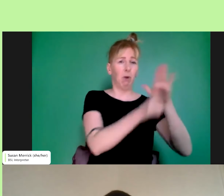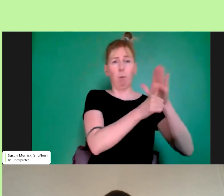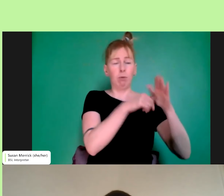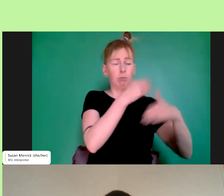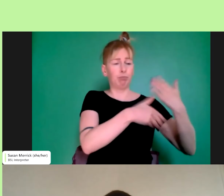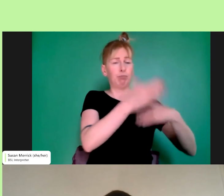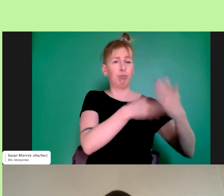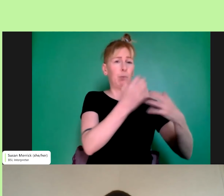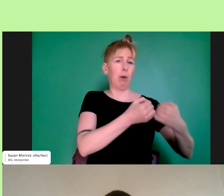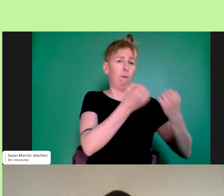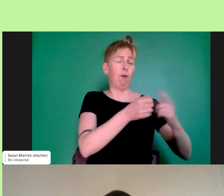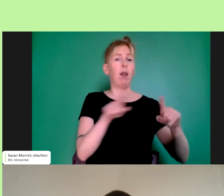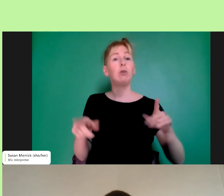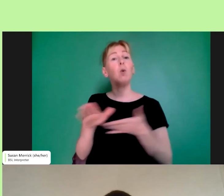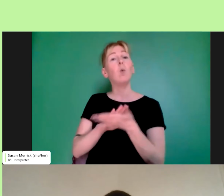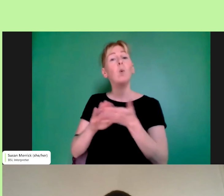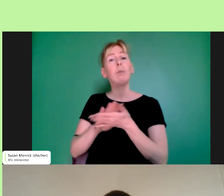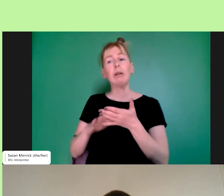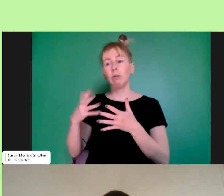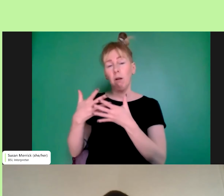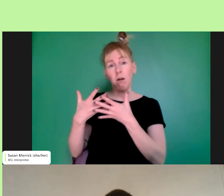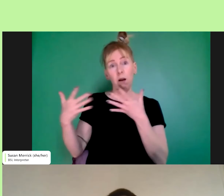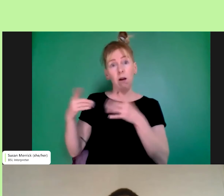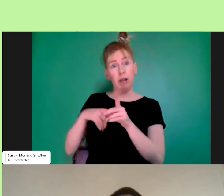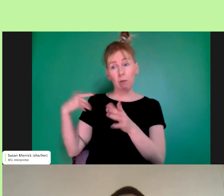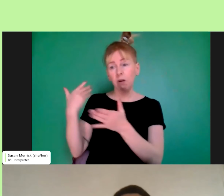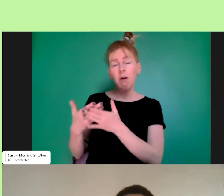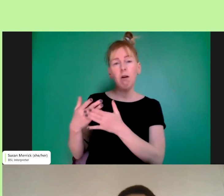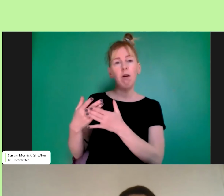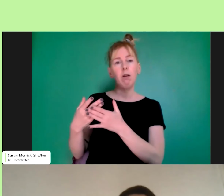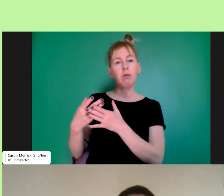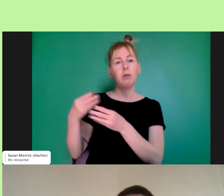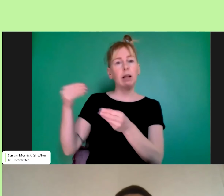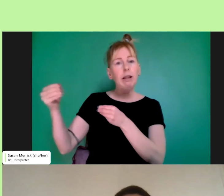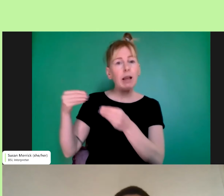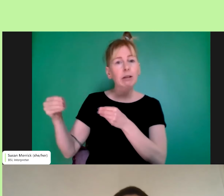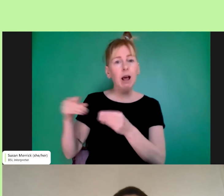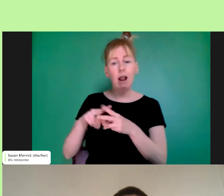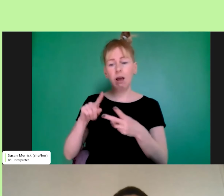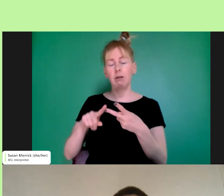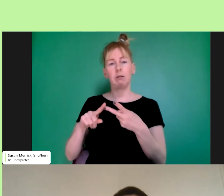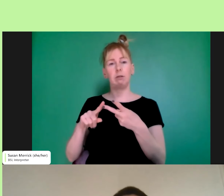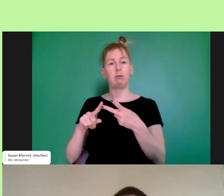not included in the history of art. But now we just need to challenge the various